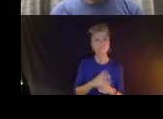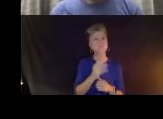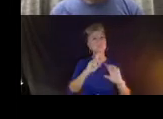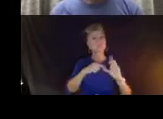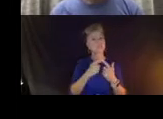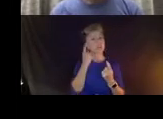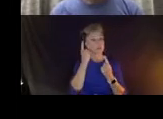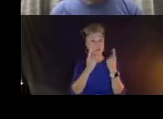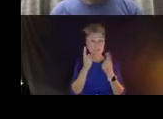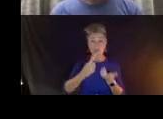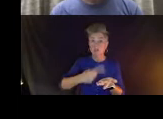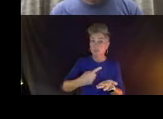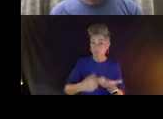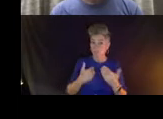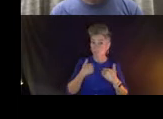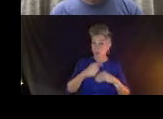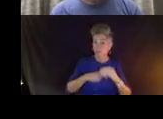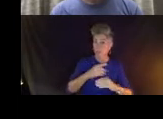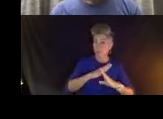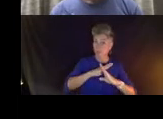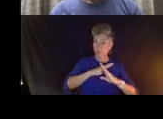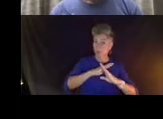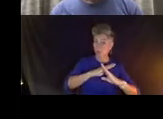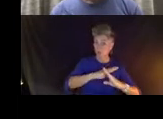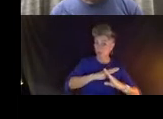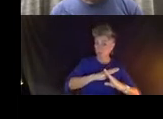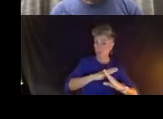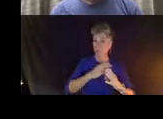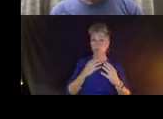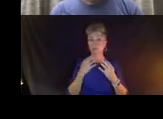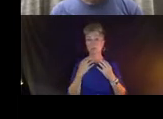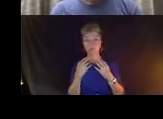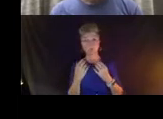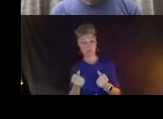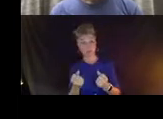that you have about prevention and wellness, because one opportunity that we have